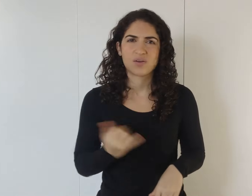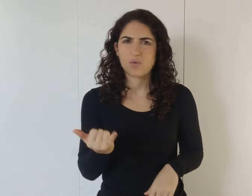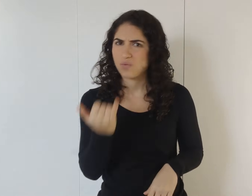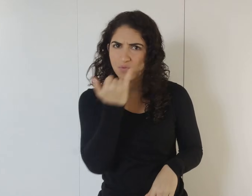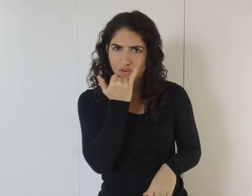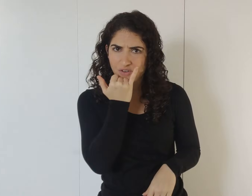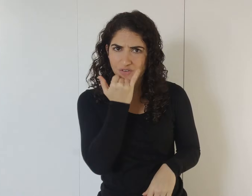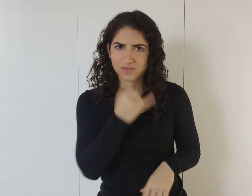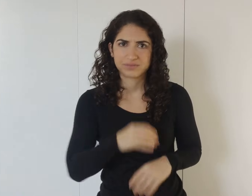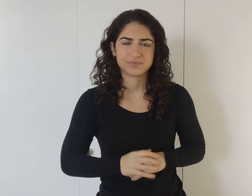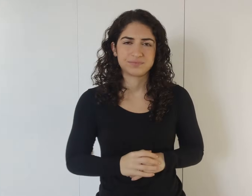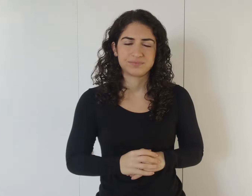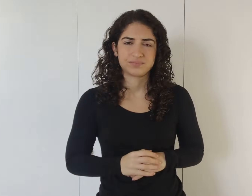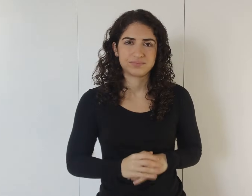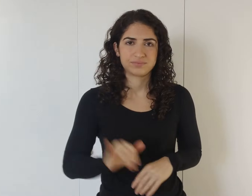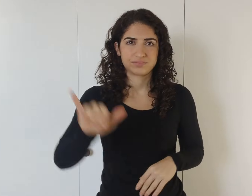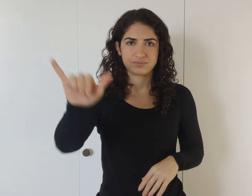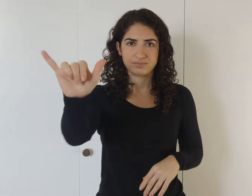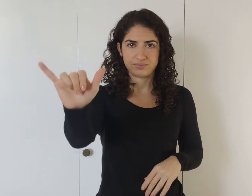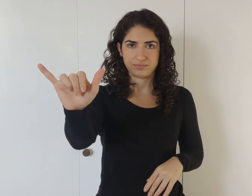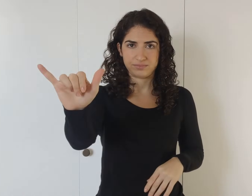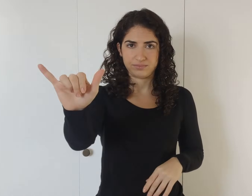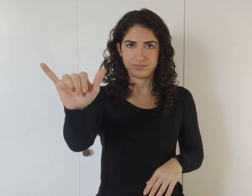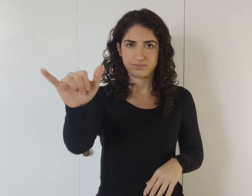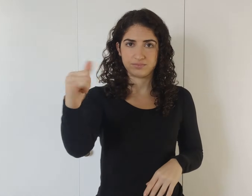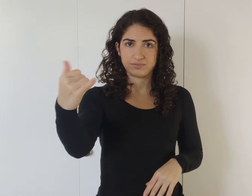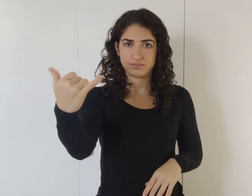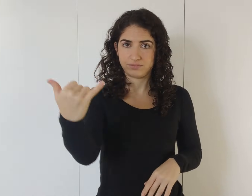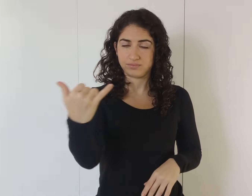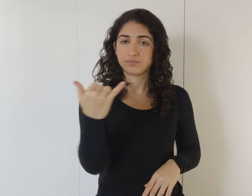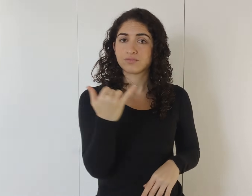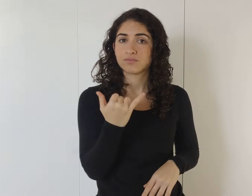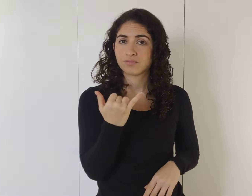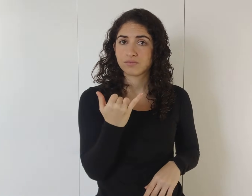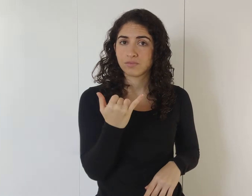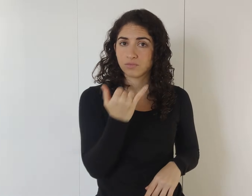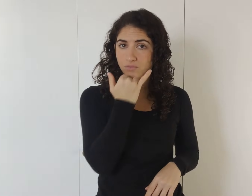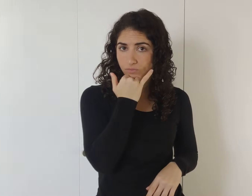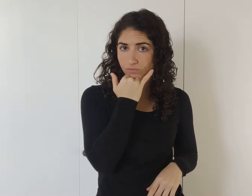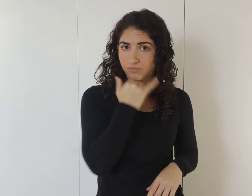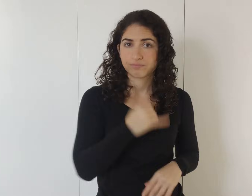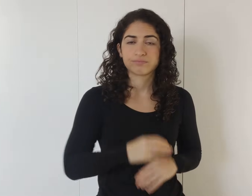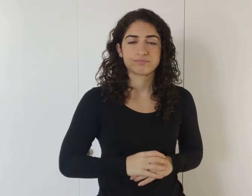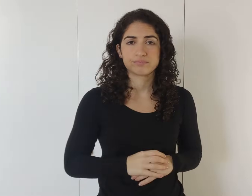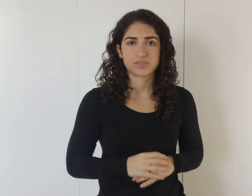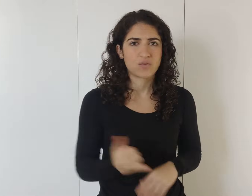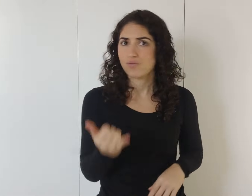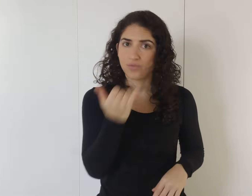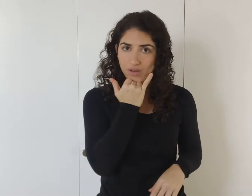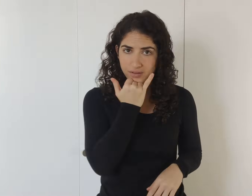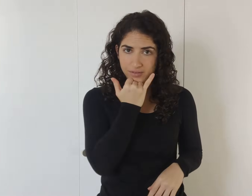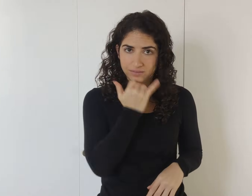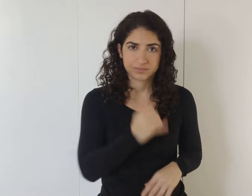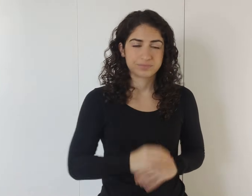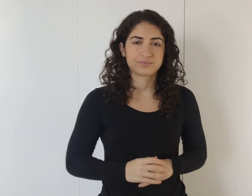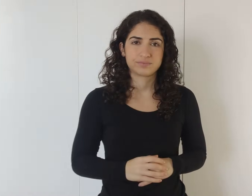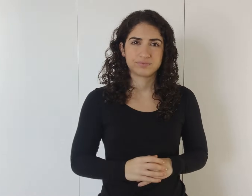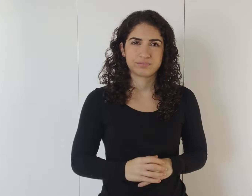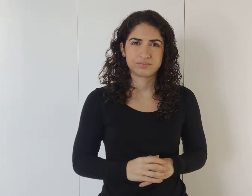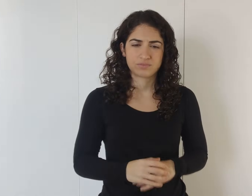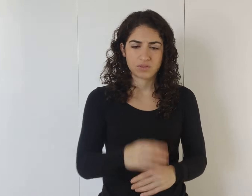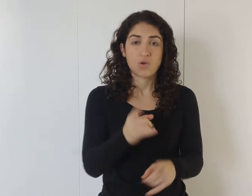or WRONG, incorrect -- the "Y" handshape goes to the chin: INCORRECT.